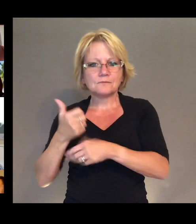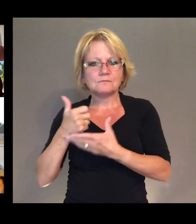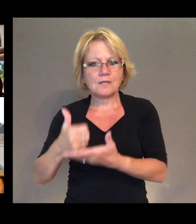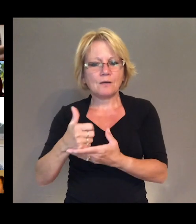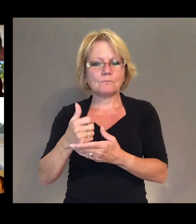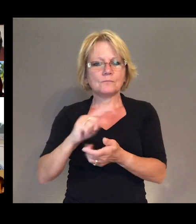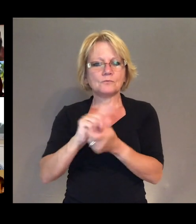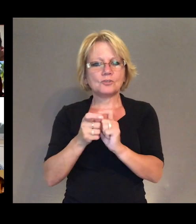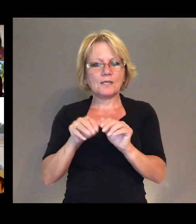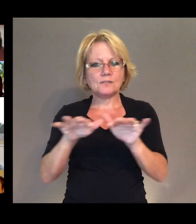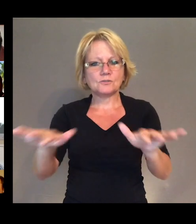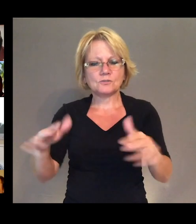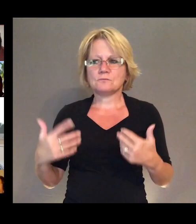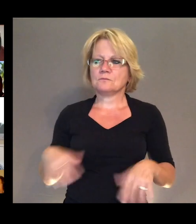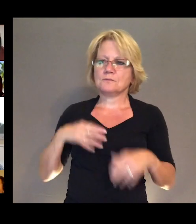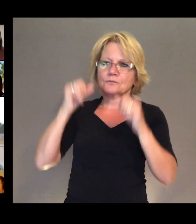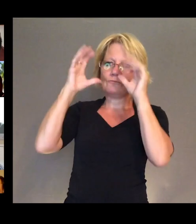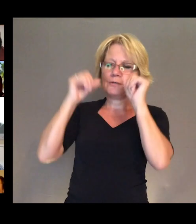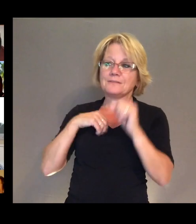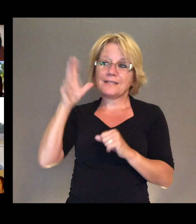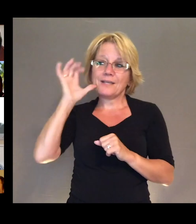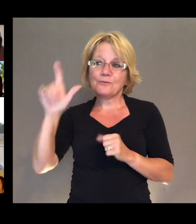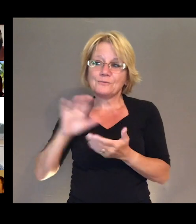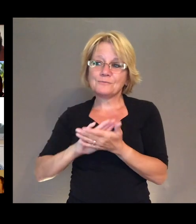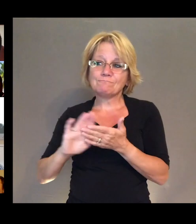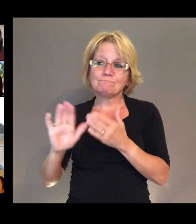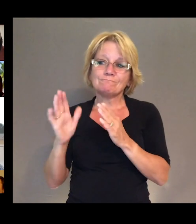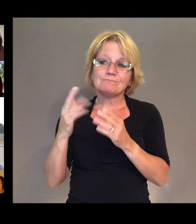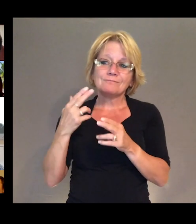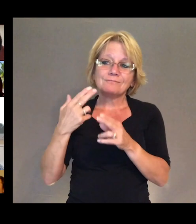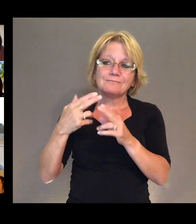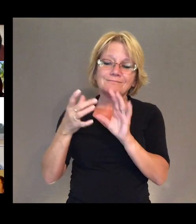And then to listen to you say nice things about me is a balance of the bromance, you know.